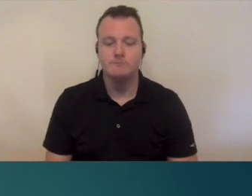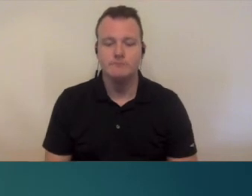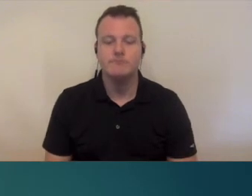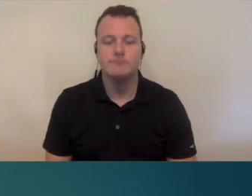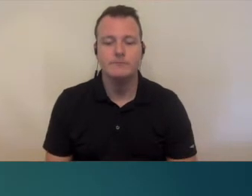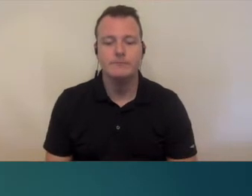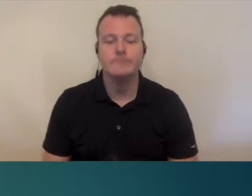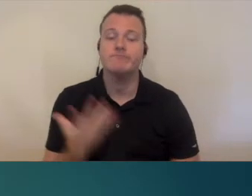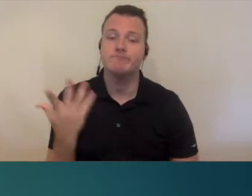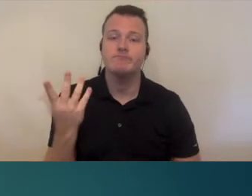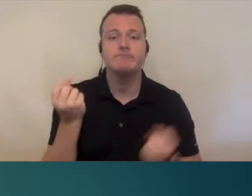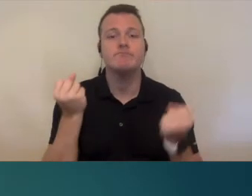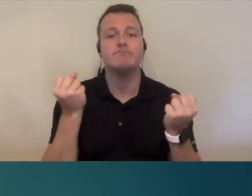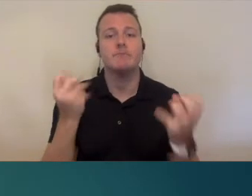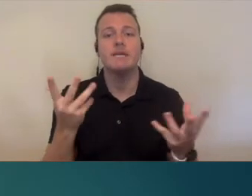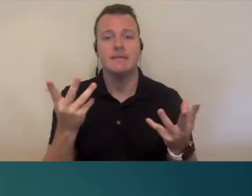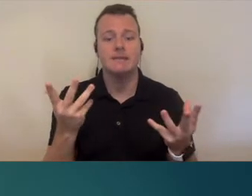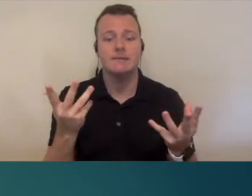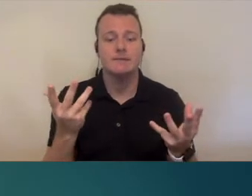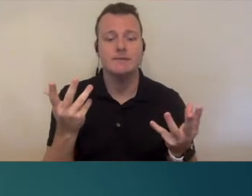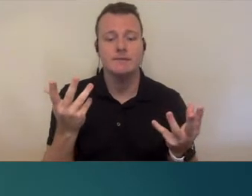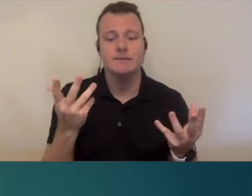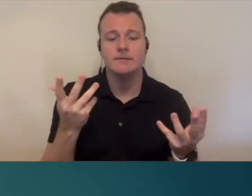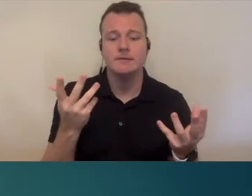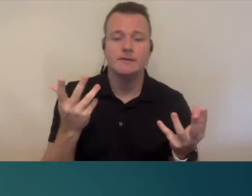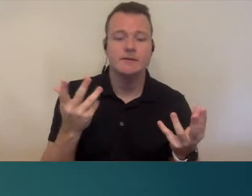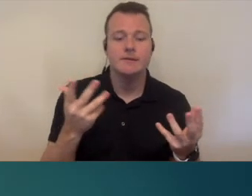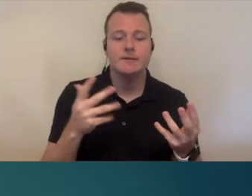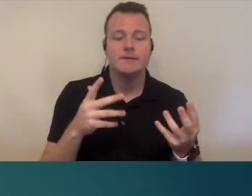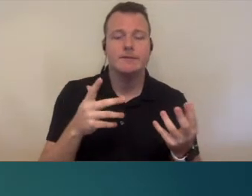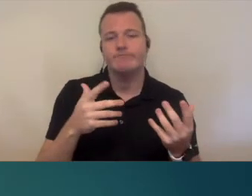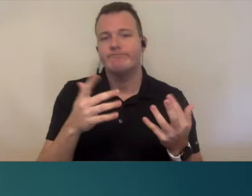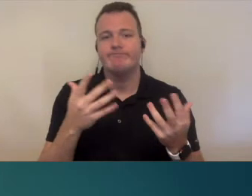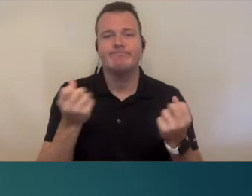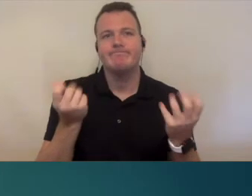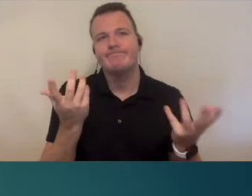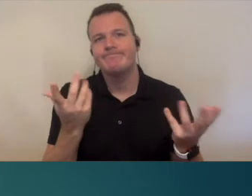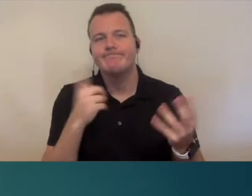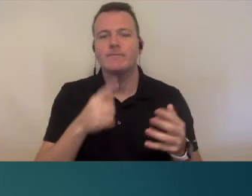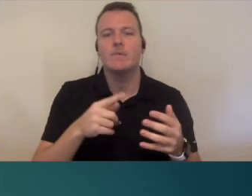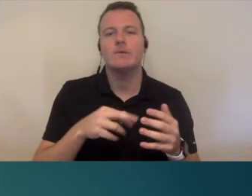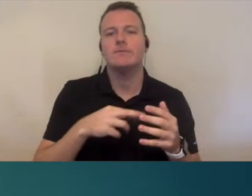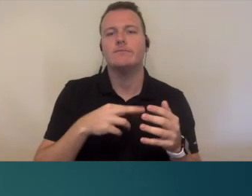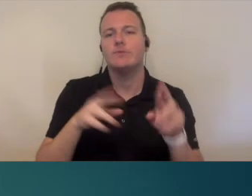There are a lot of different places you can look for, for you know, resume reviews.